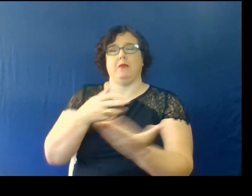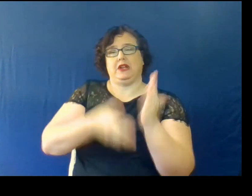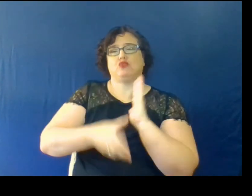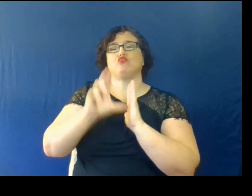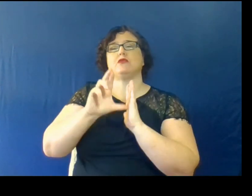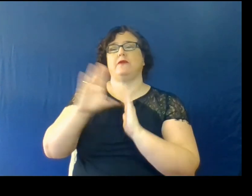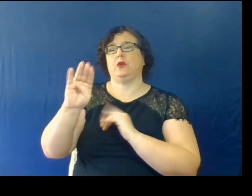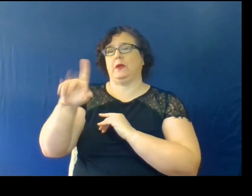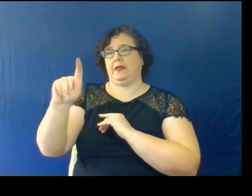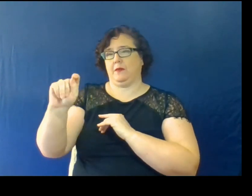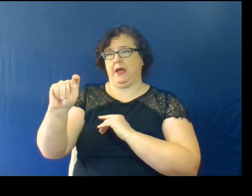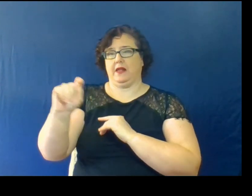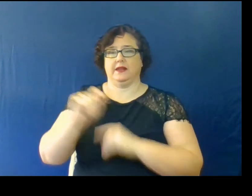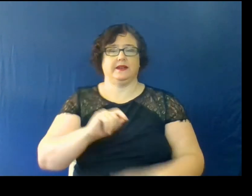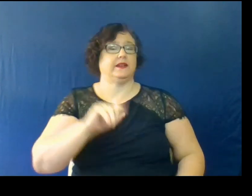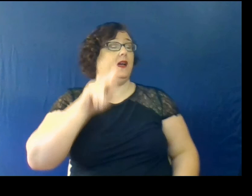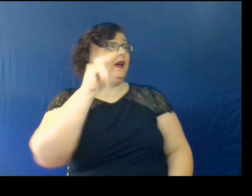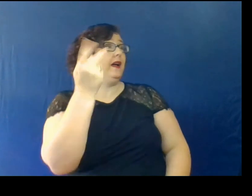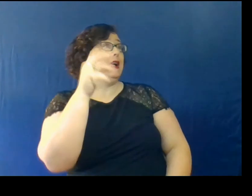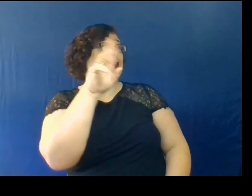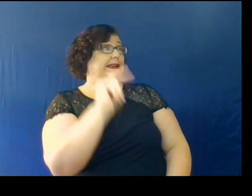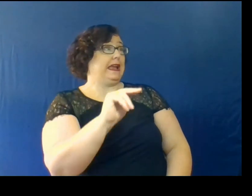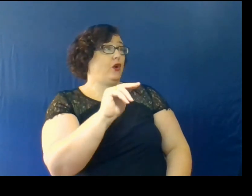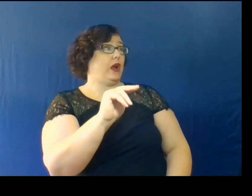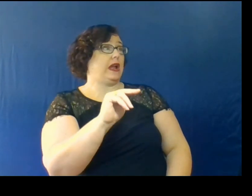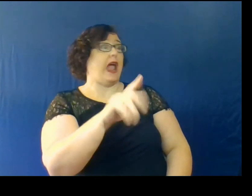I just want to chime in that I've been working tirelessly with Chris for